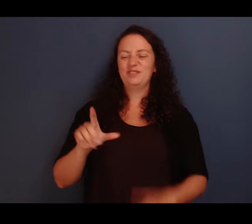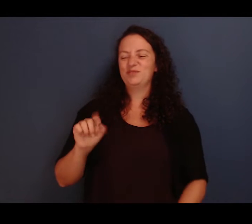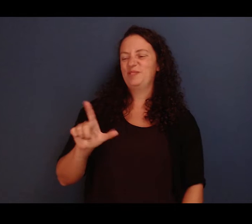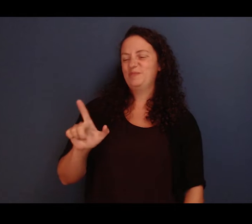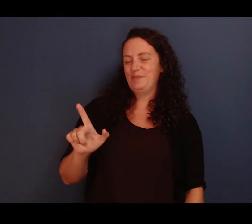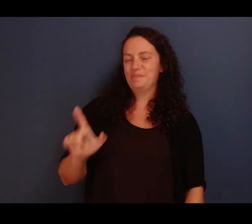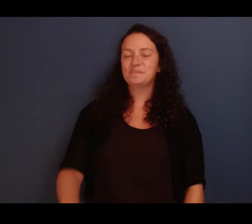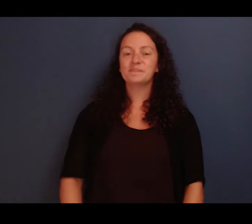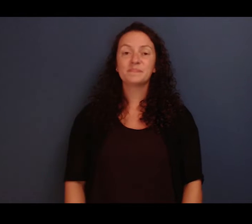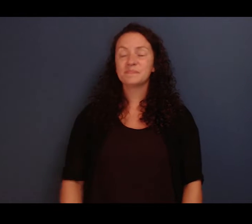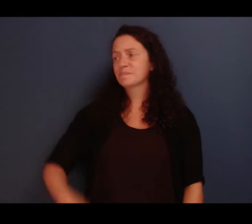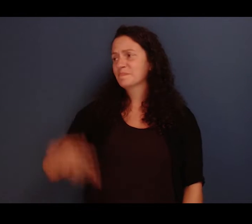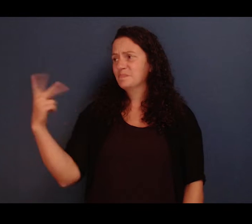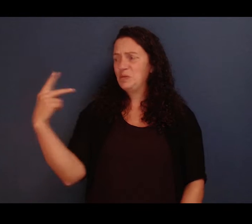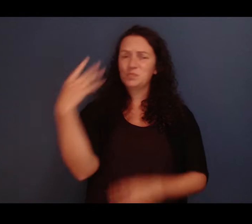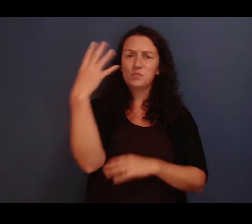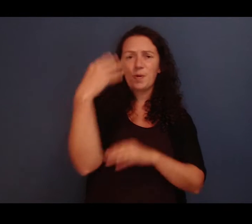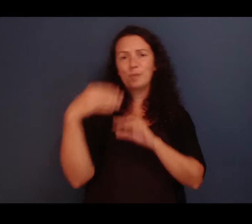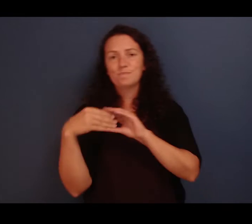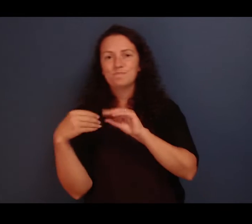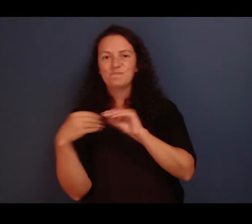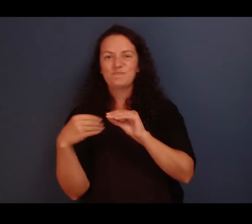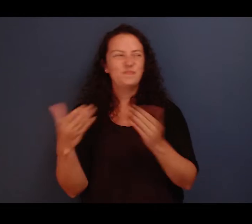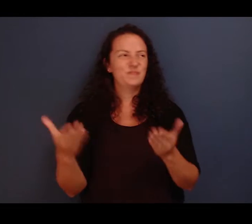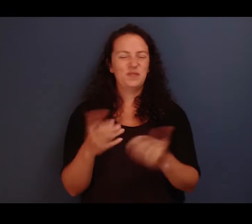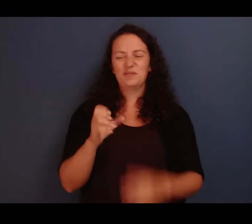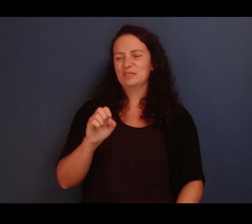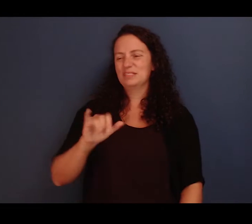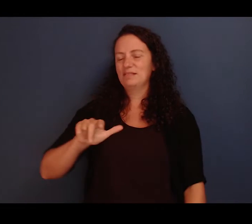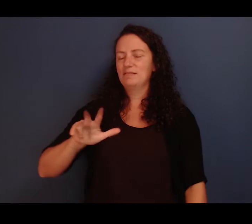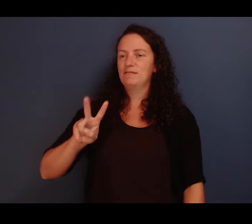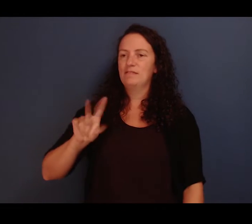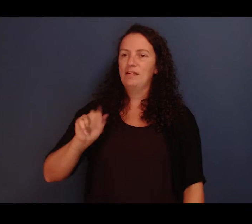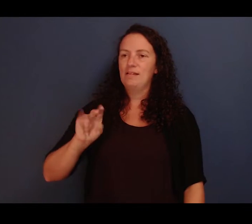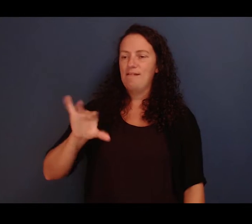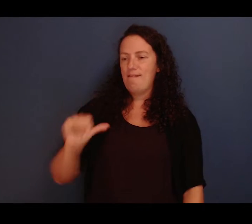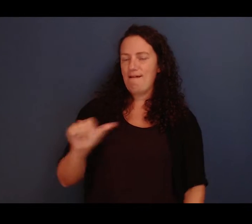In-Service 2021. Sylvia and I recorded these remarks on the Sylvania campus on a glorious